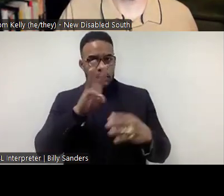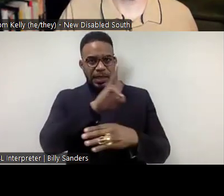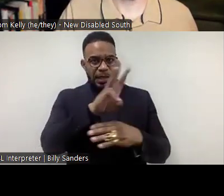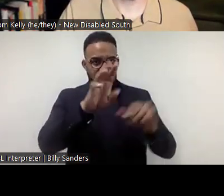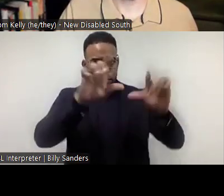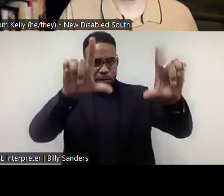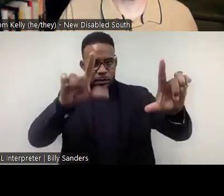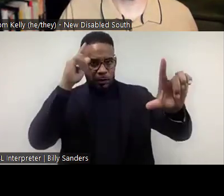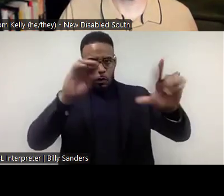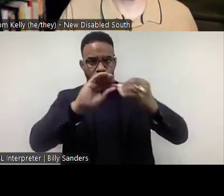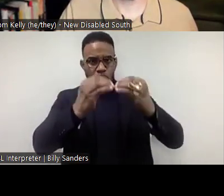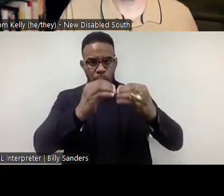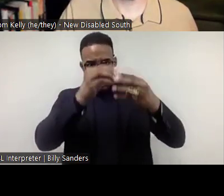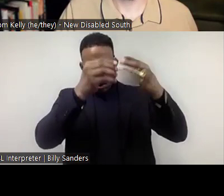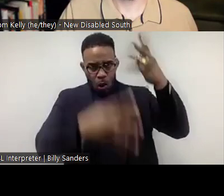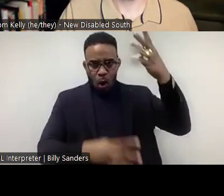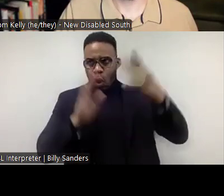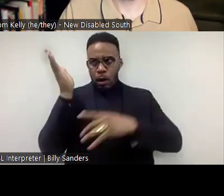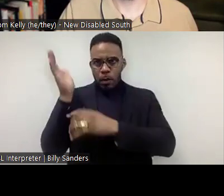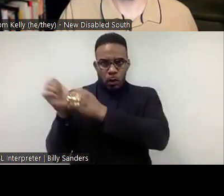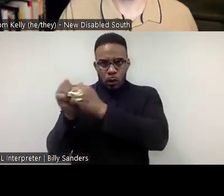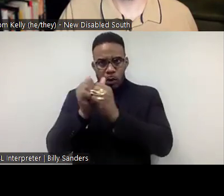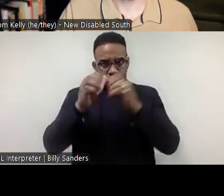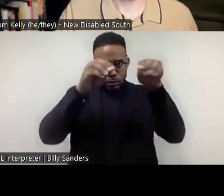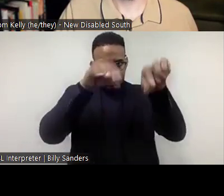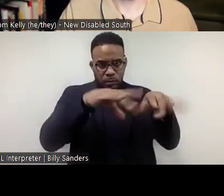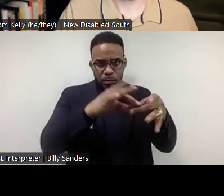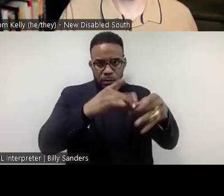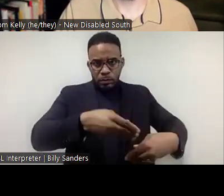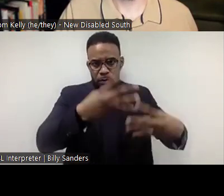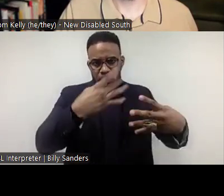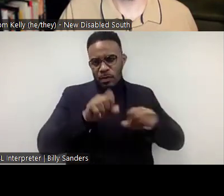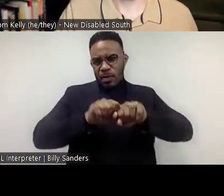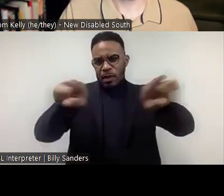We're good. Okay. So I was going to say we are going to put the links for organizations that all of our